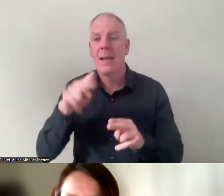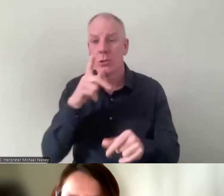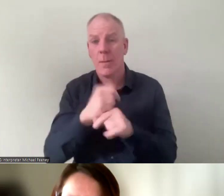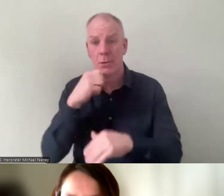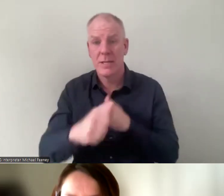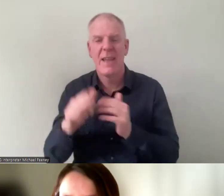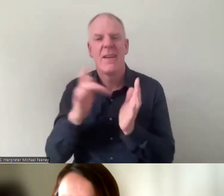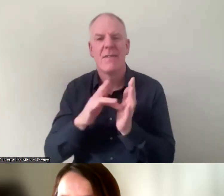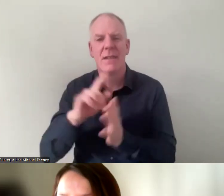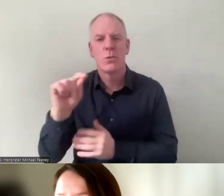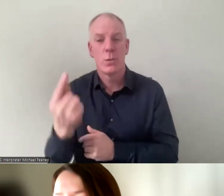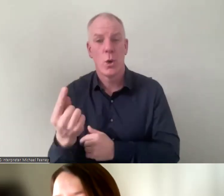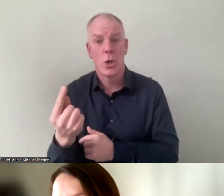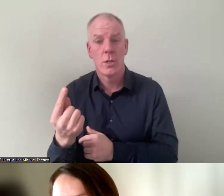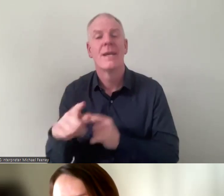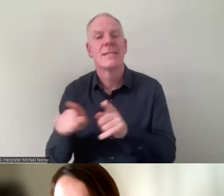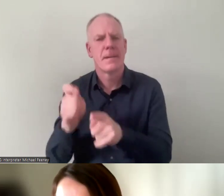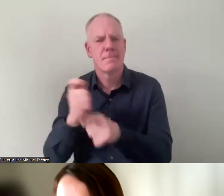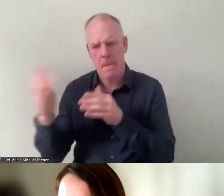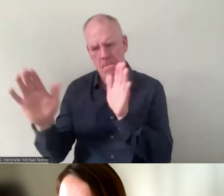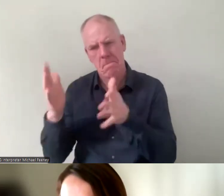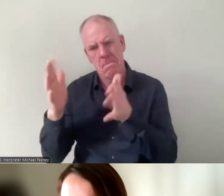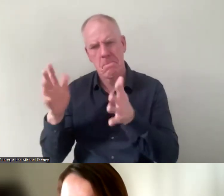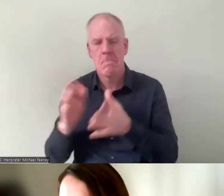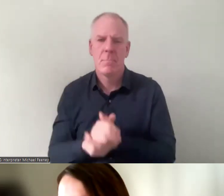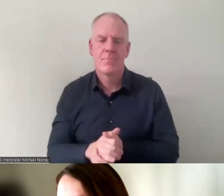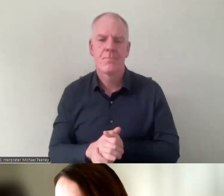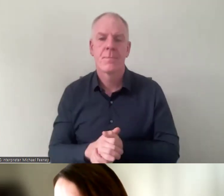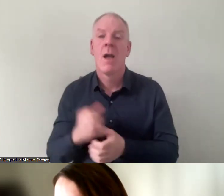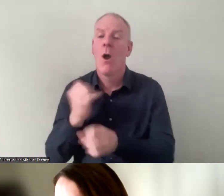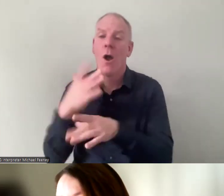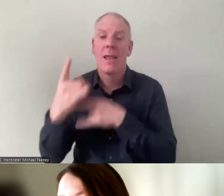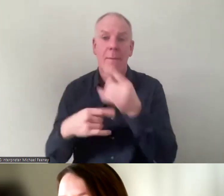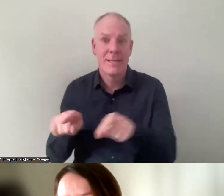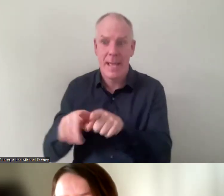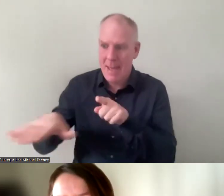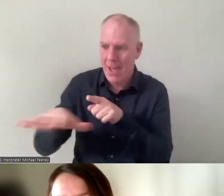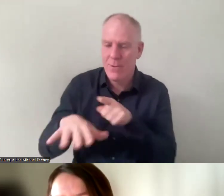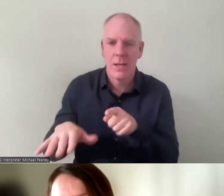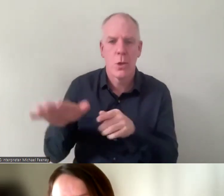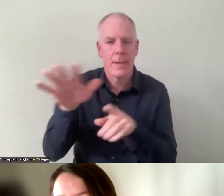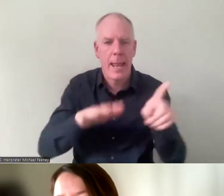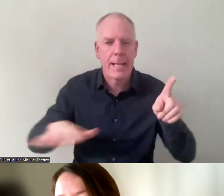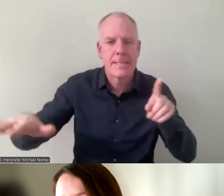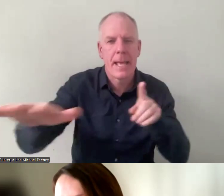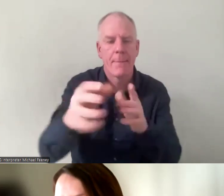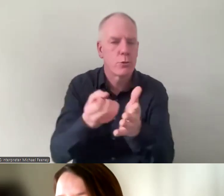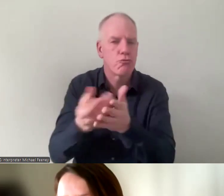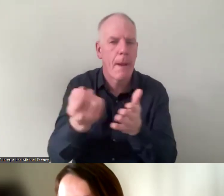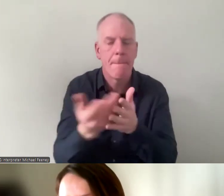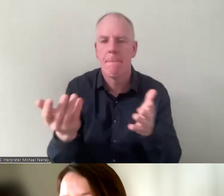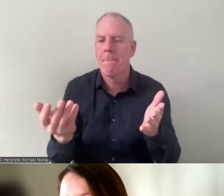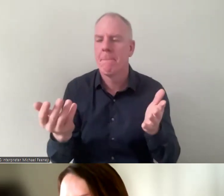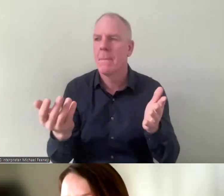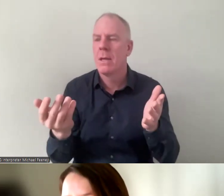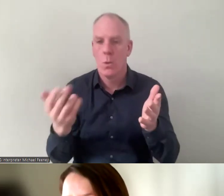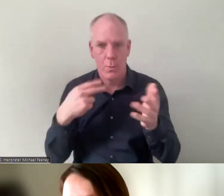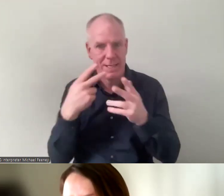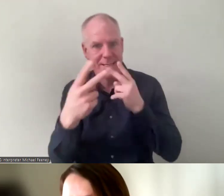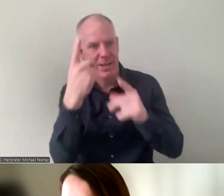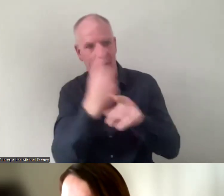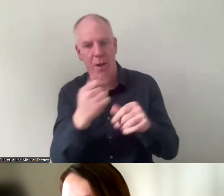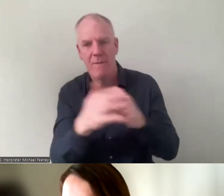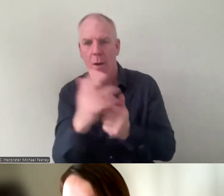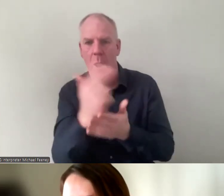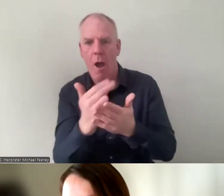1521 but similar time and all happening in the same place. So the landscapes that are described are the kind of ones that we are seeing in the artworks as well. So some of